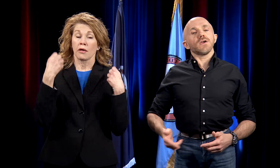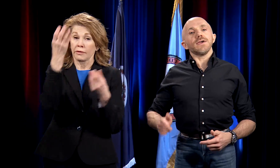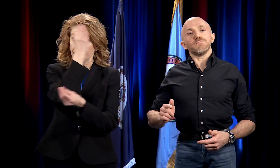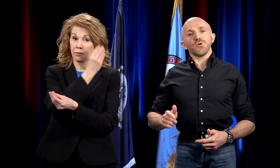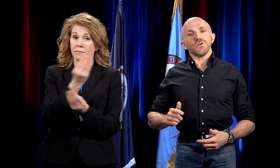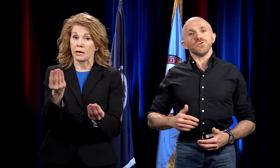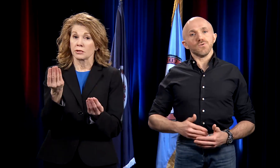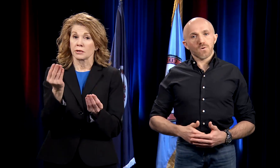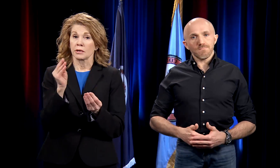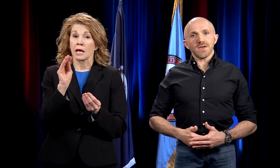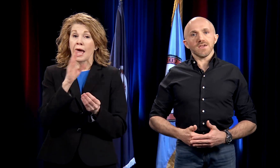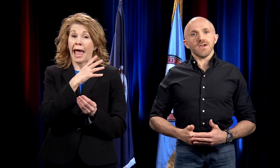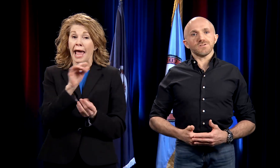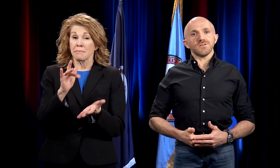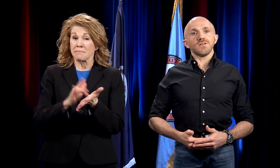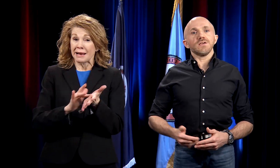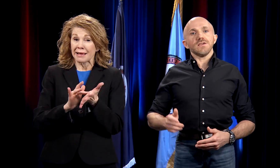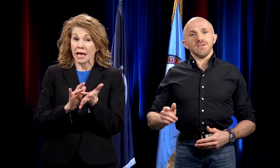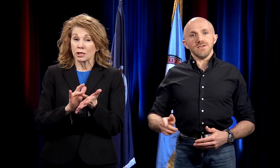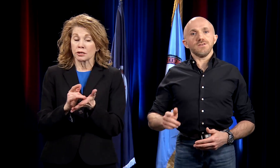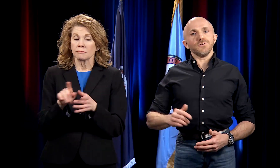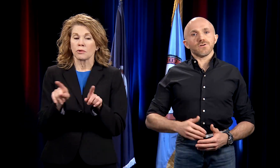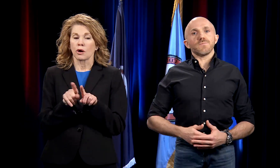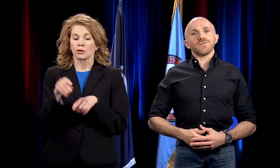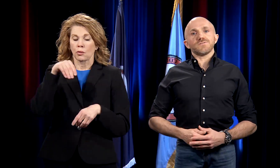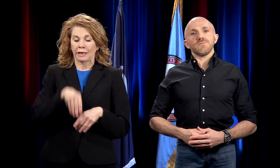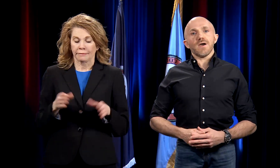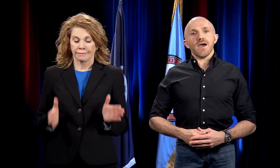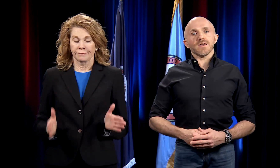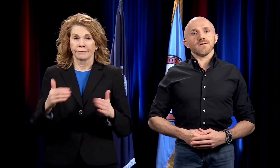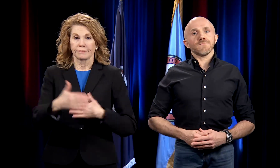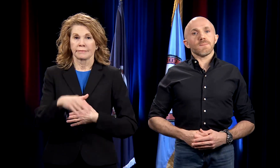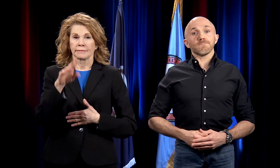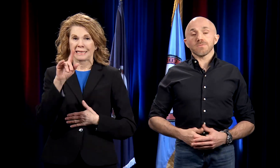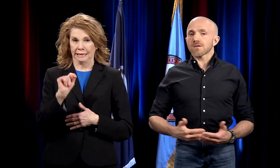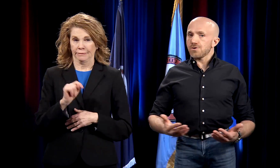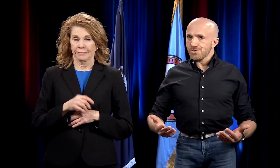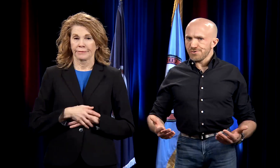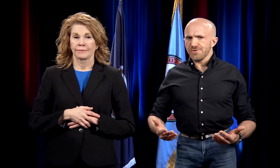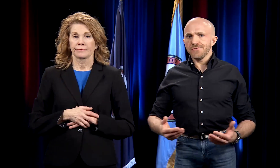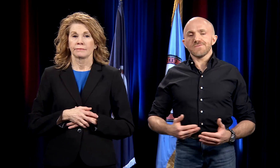and put your medication in your emergency bag. Do you use